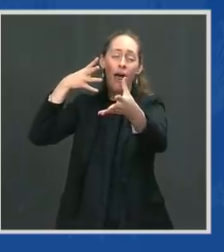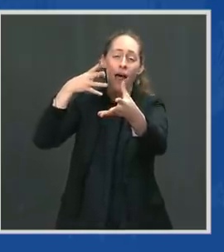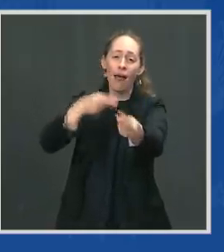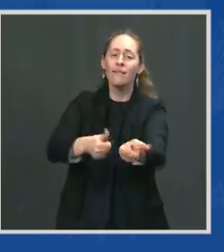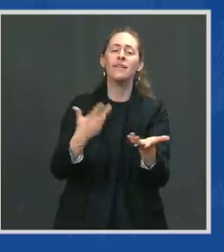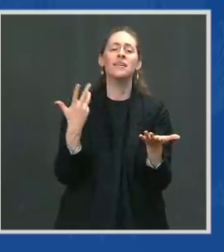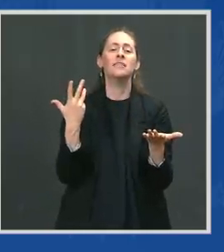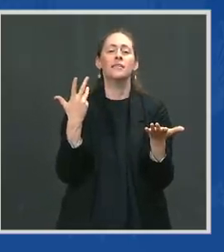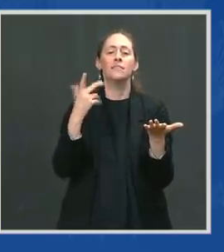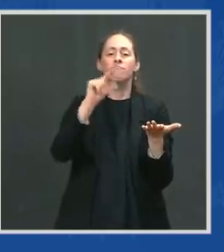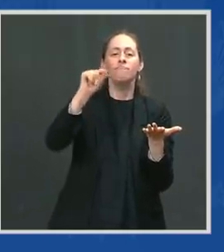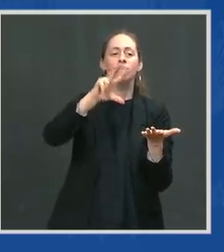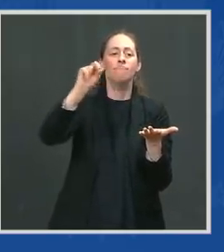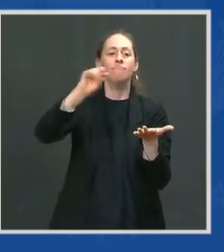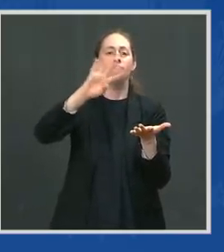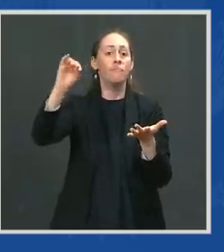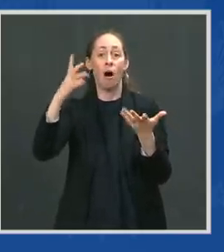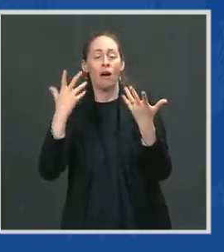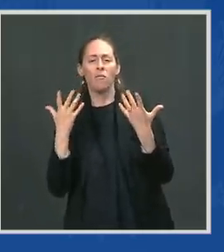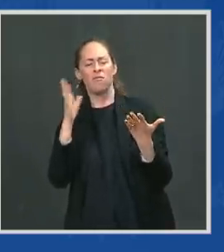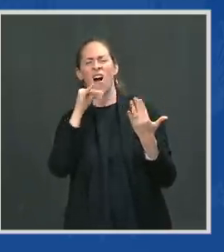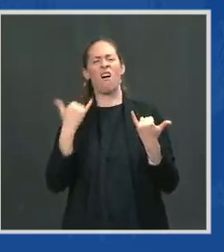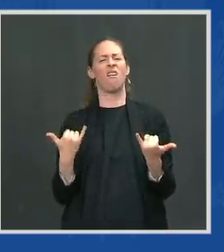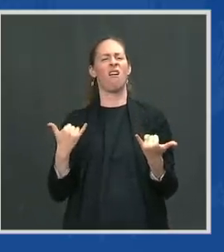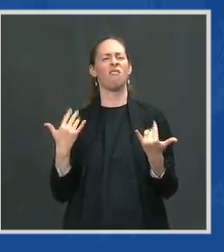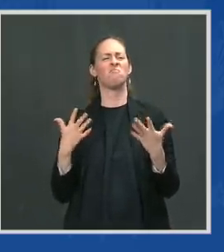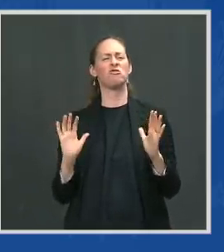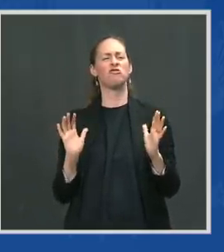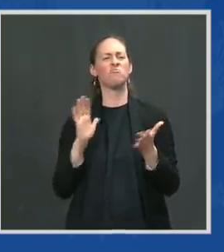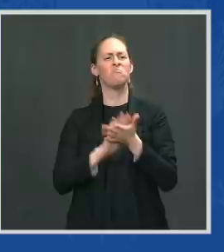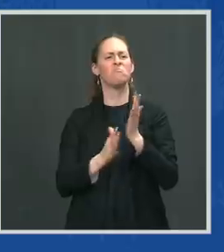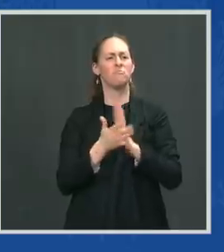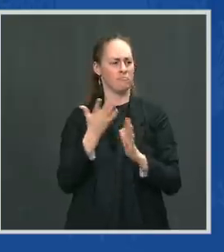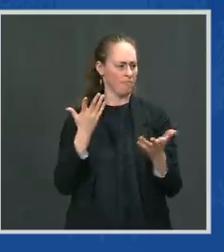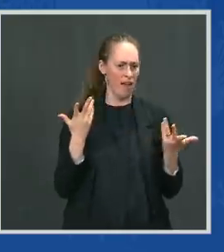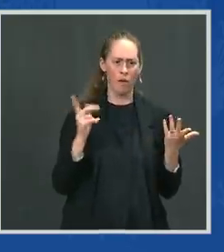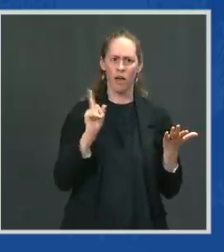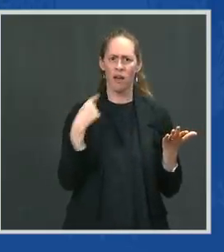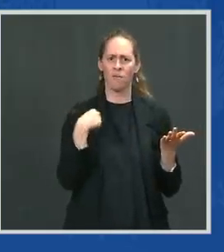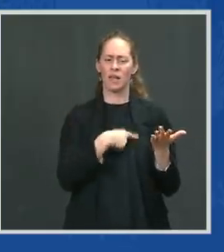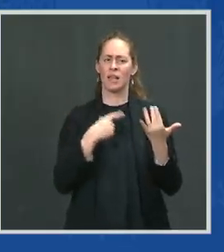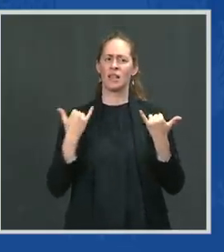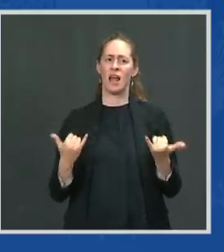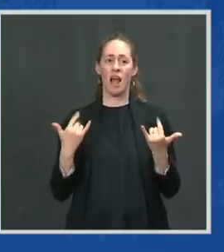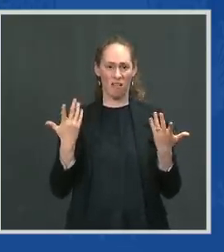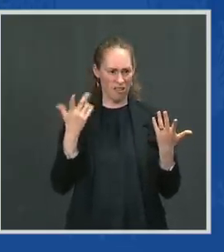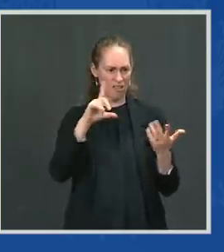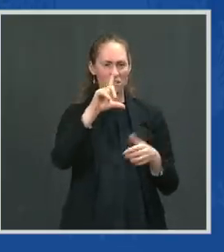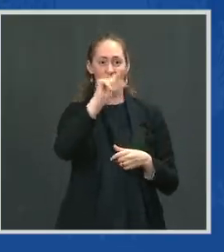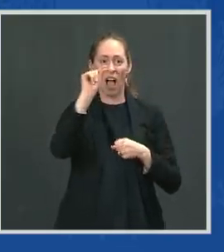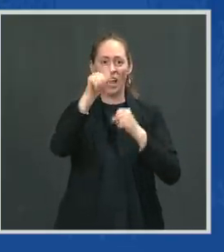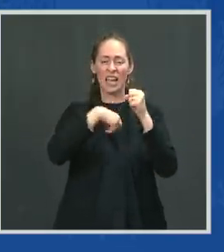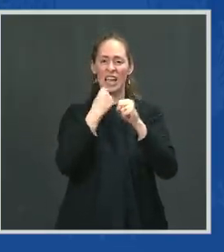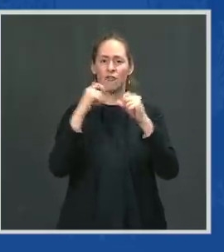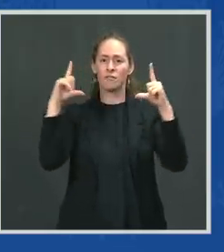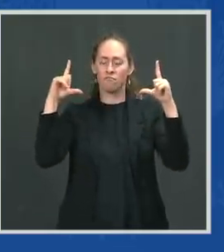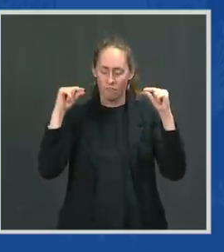"Not now" -- that's how we got here. And in this moment, there's a significant downside risk to staying beyond